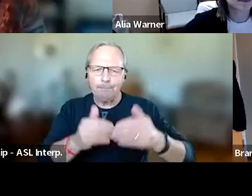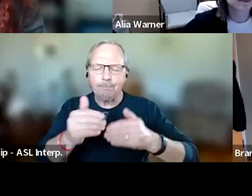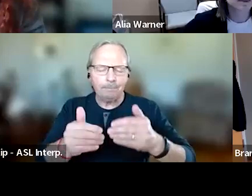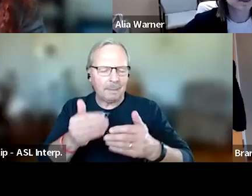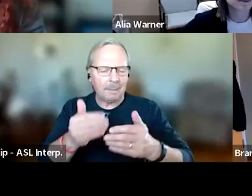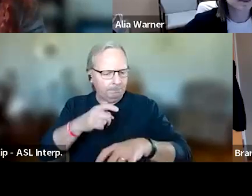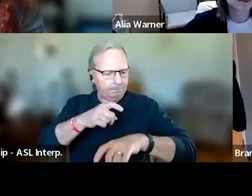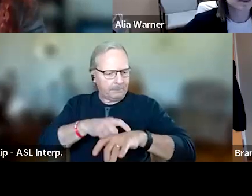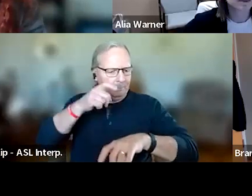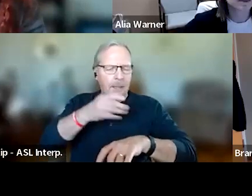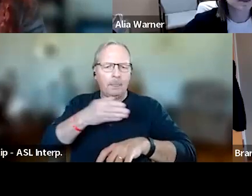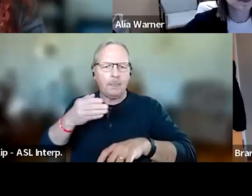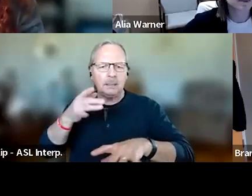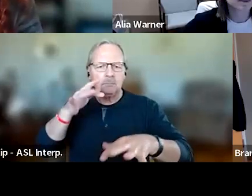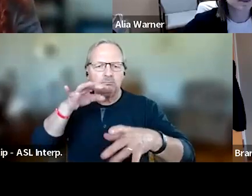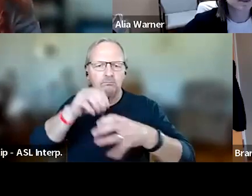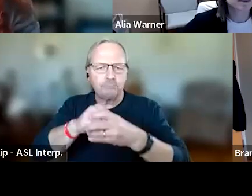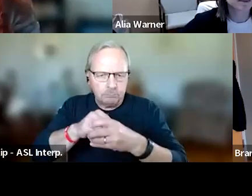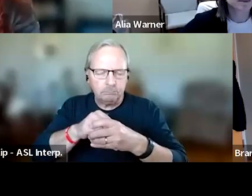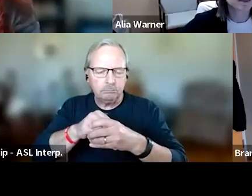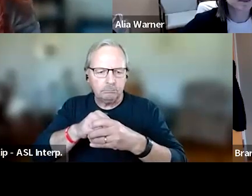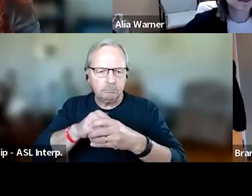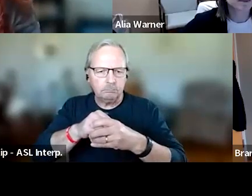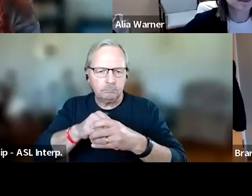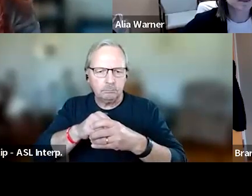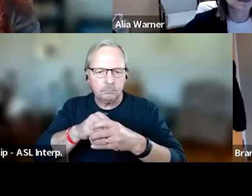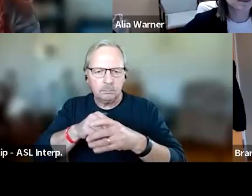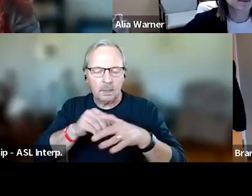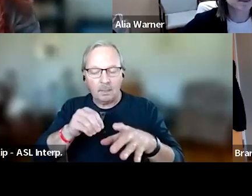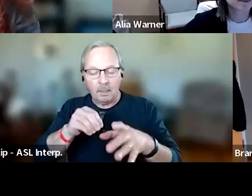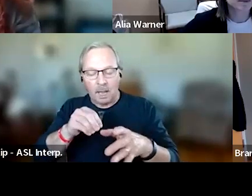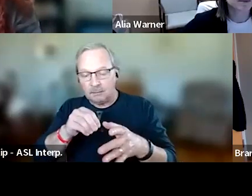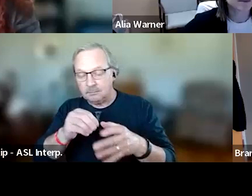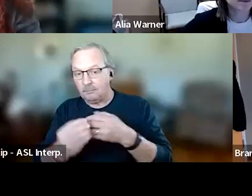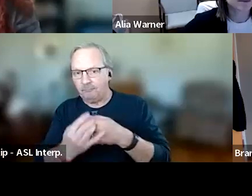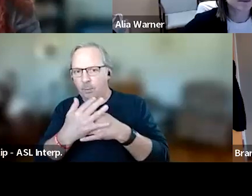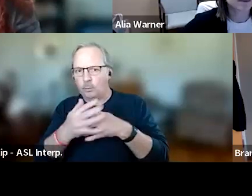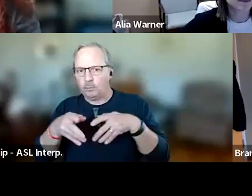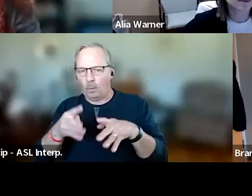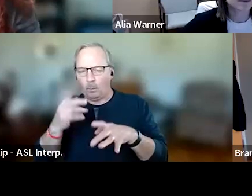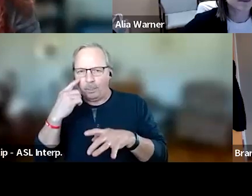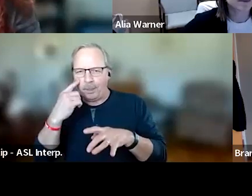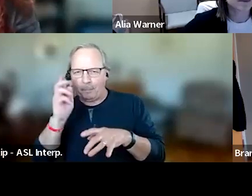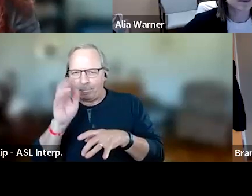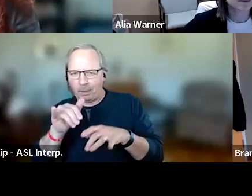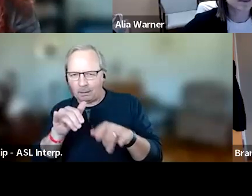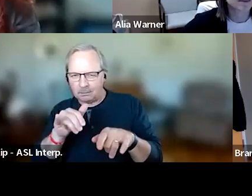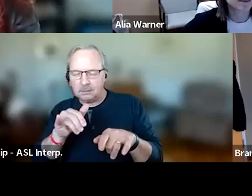that can come into play that really sort of sway our belief about if it's substance induced or not. So for instance, if somebody's never had